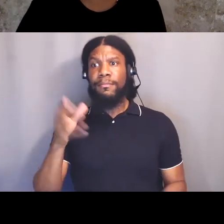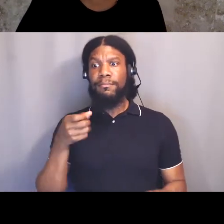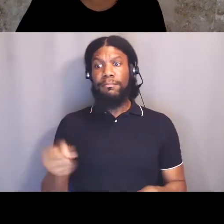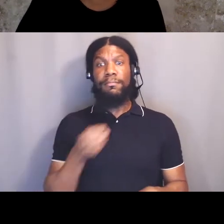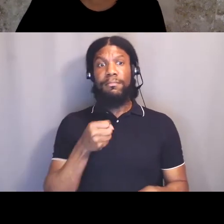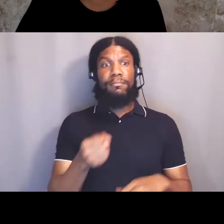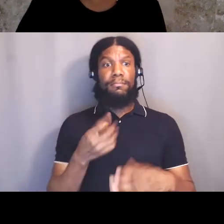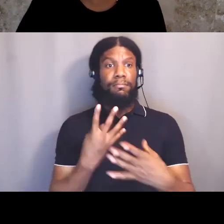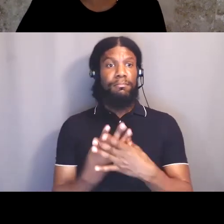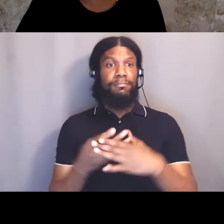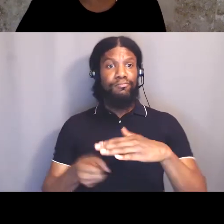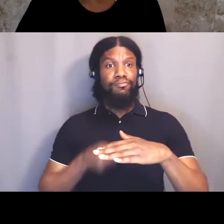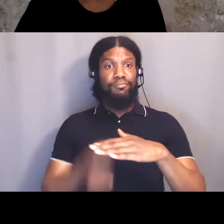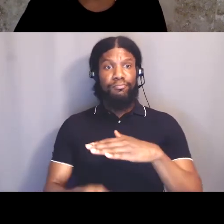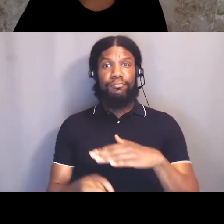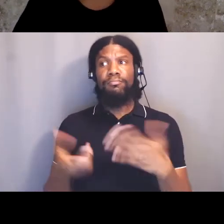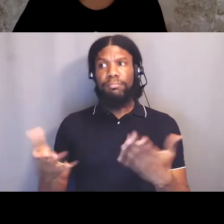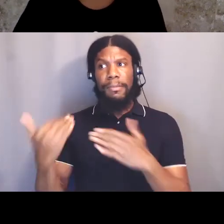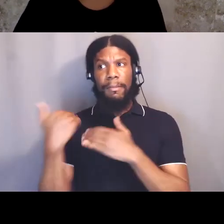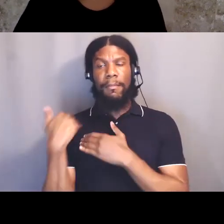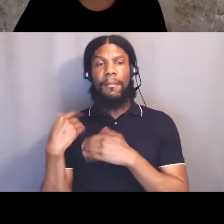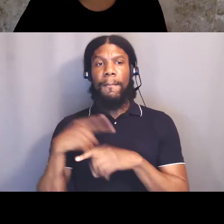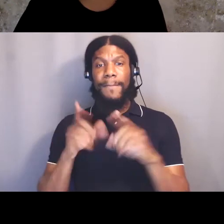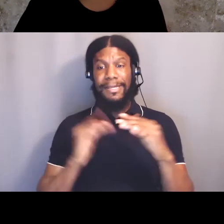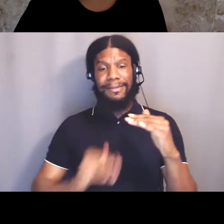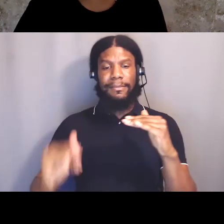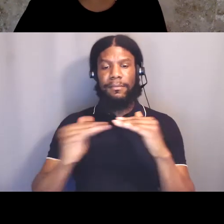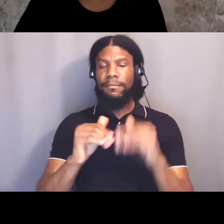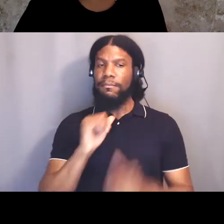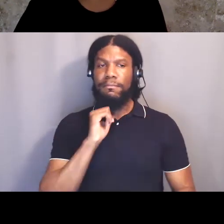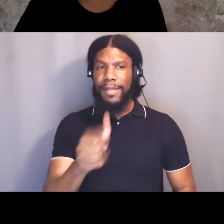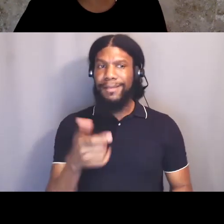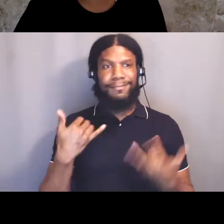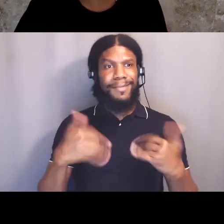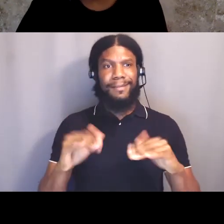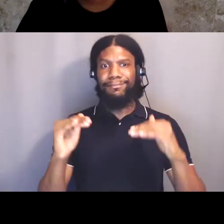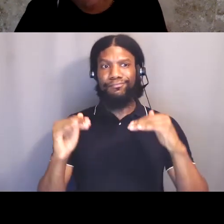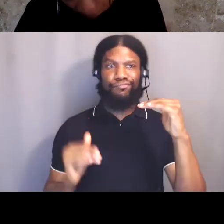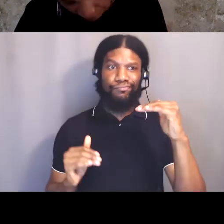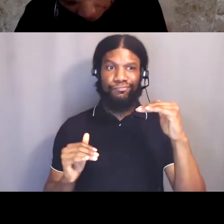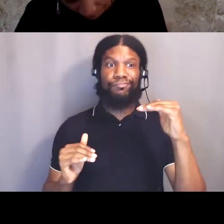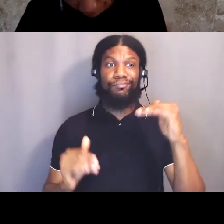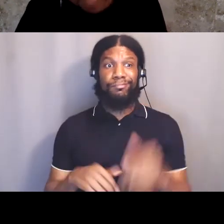It is not justice. This black man, black father, black son, black community member.